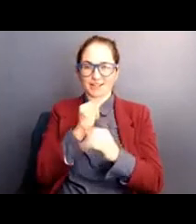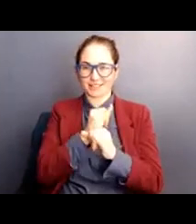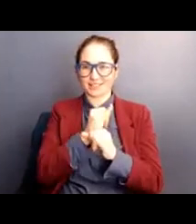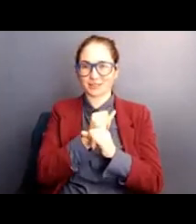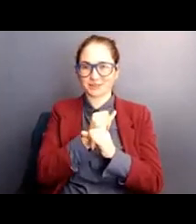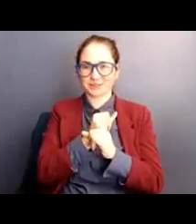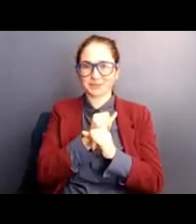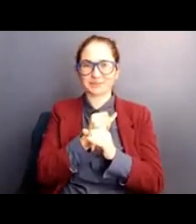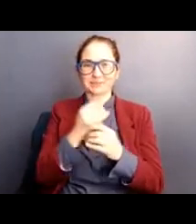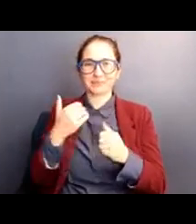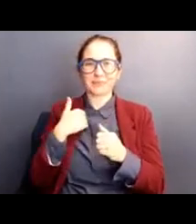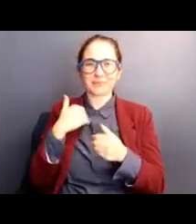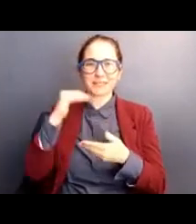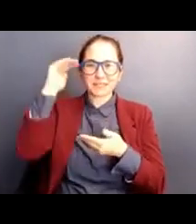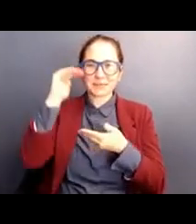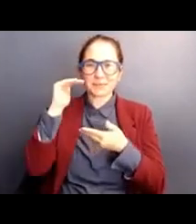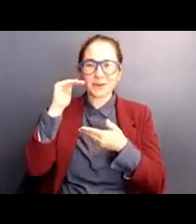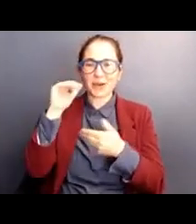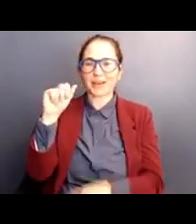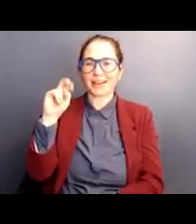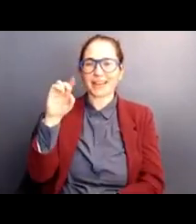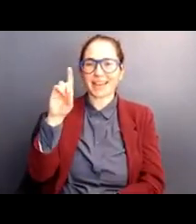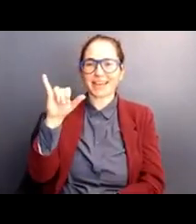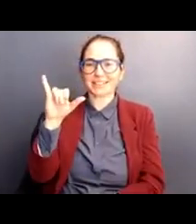Standing in front of a small Andy Warhol painting where Andy Warhol